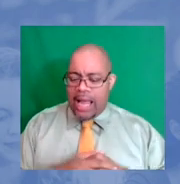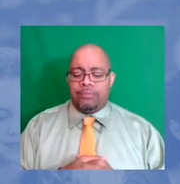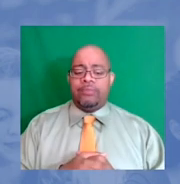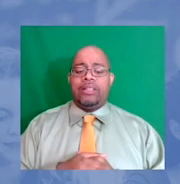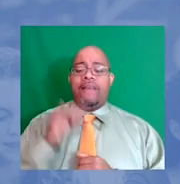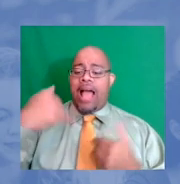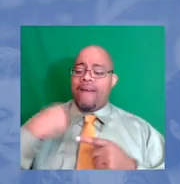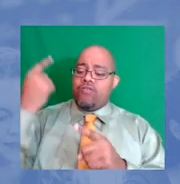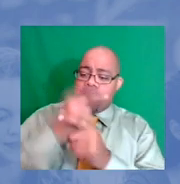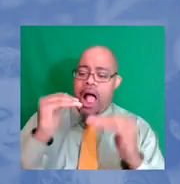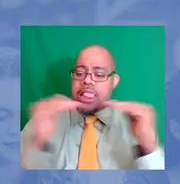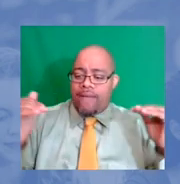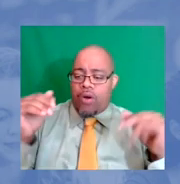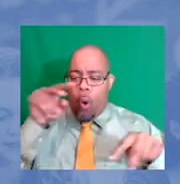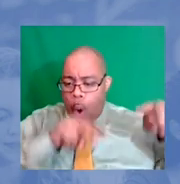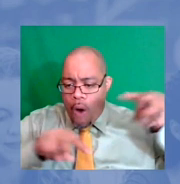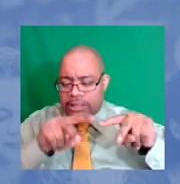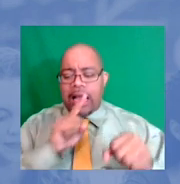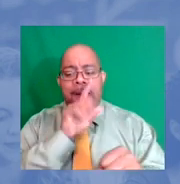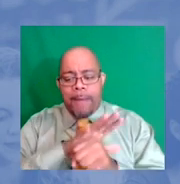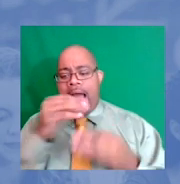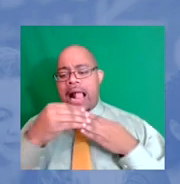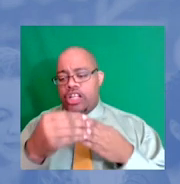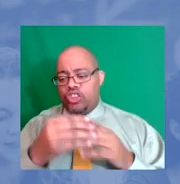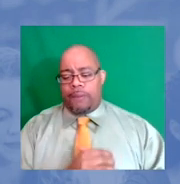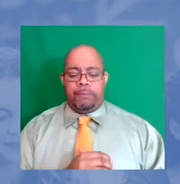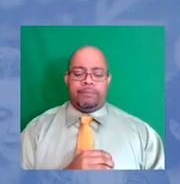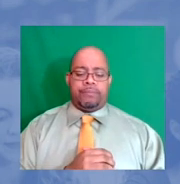DEDICATION AND LEADERSHIP. SO THAT MONEY NEEDS TO BE BEGIN TO FLOW BECAUSE